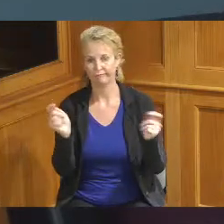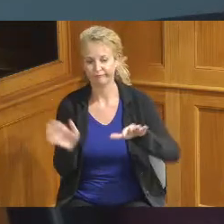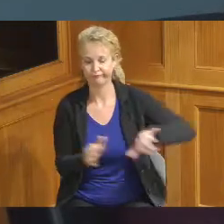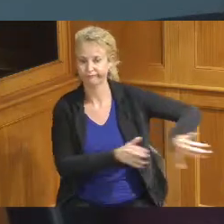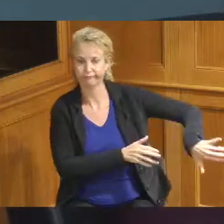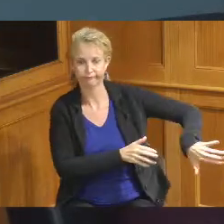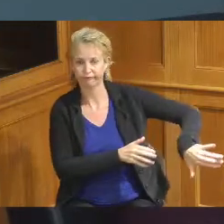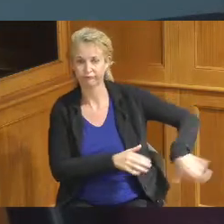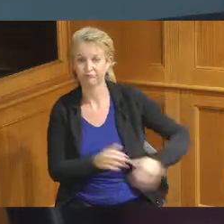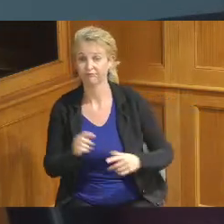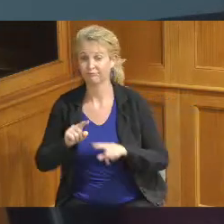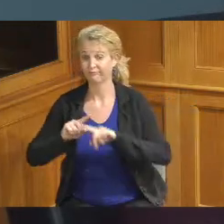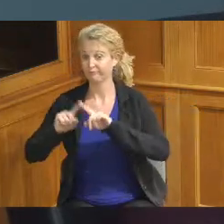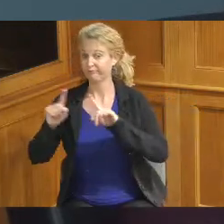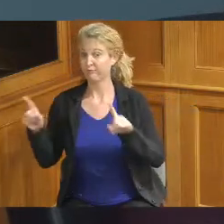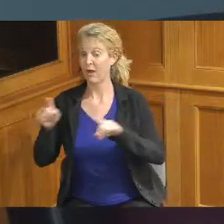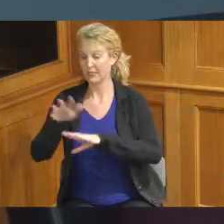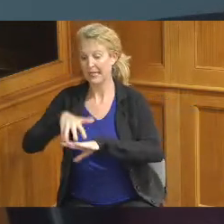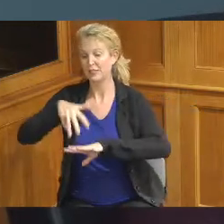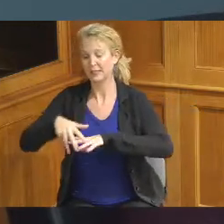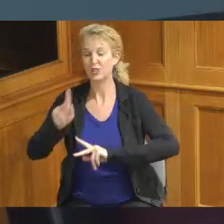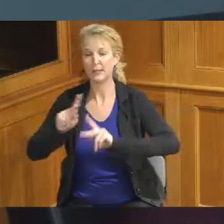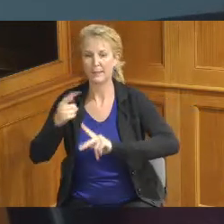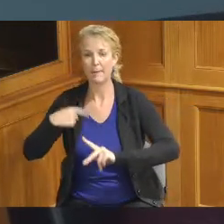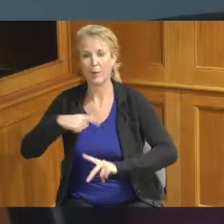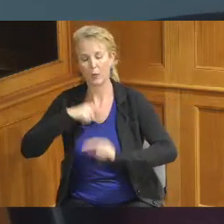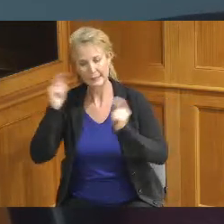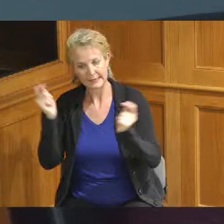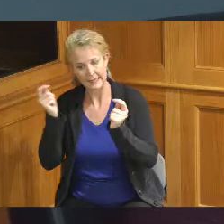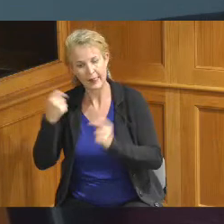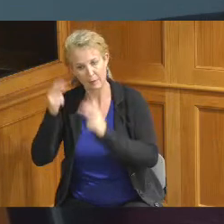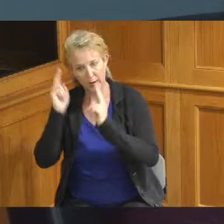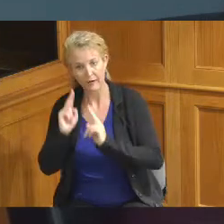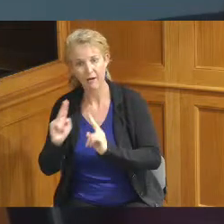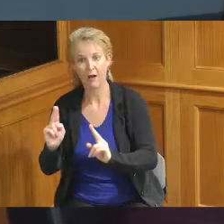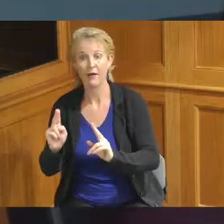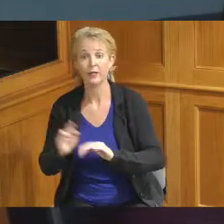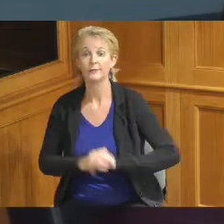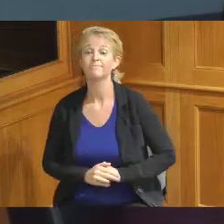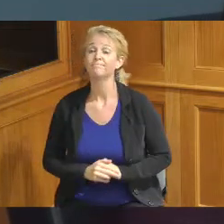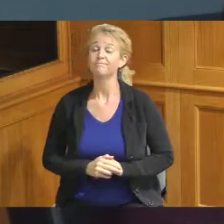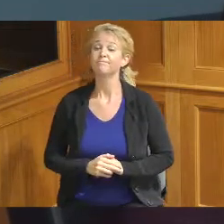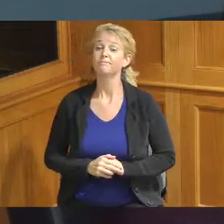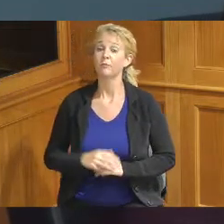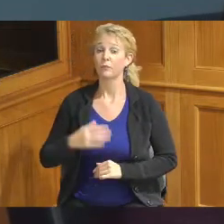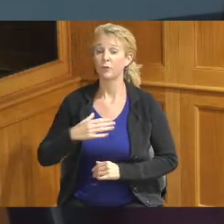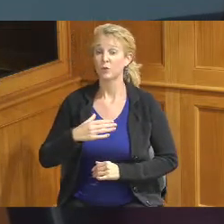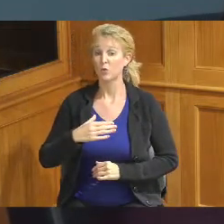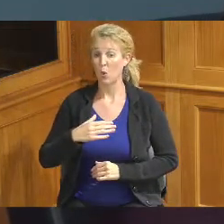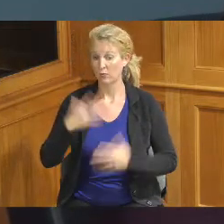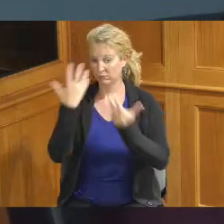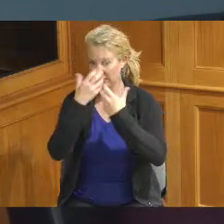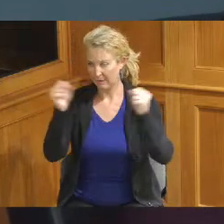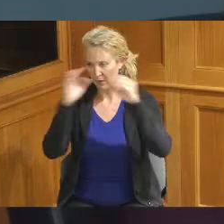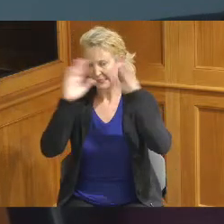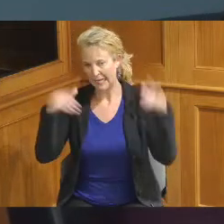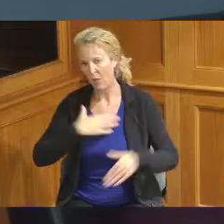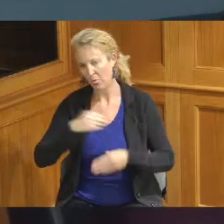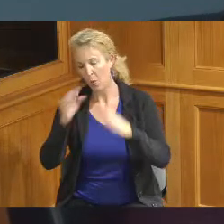indigenous people day so so the White House intergovermental intergovermental Affairs weekly